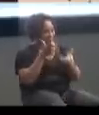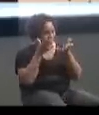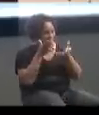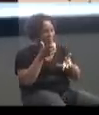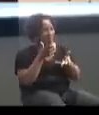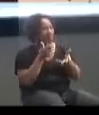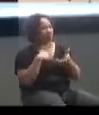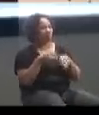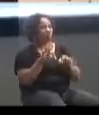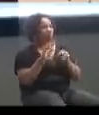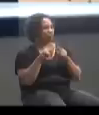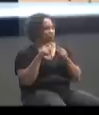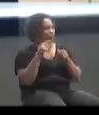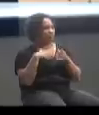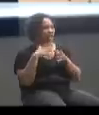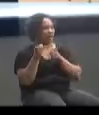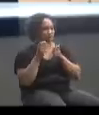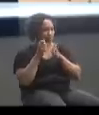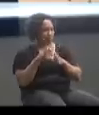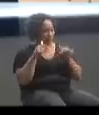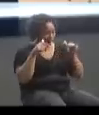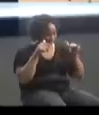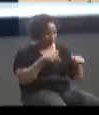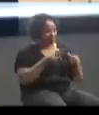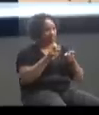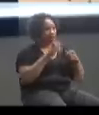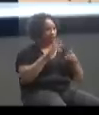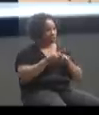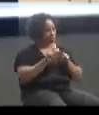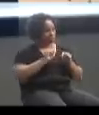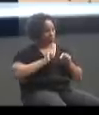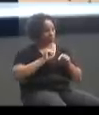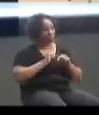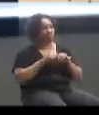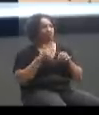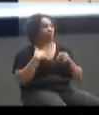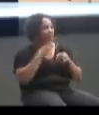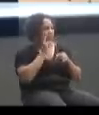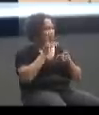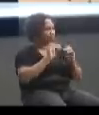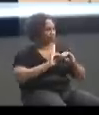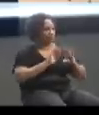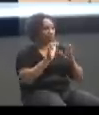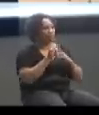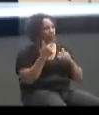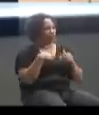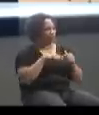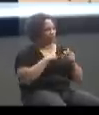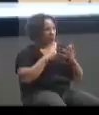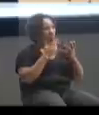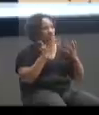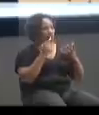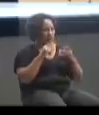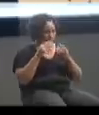IMPORTANT TO OUR ADMINISTRATOR, THIS ADMINISTRATION, AND MYSELF.